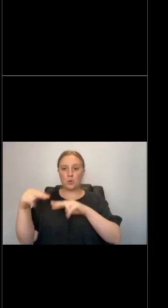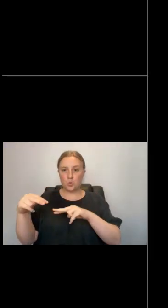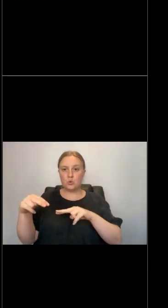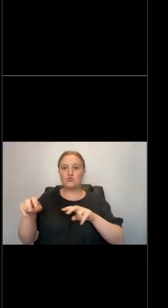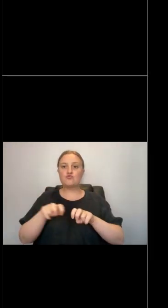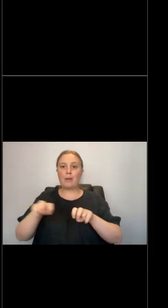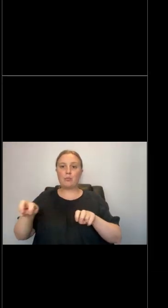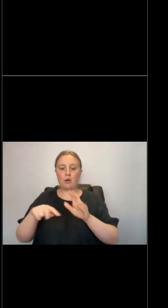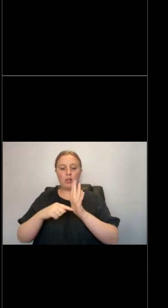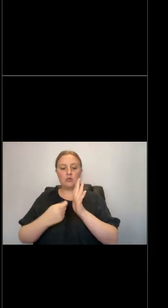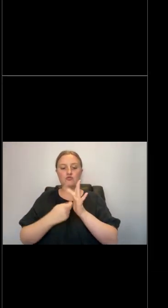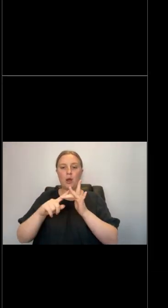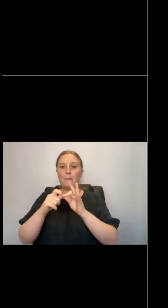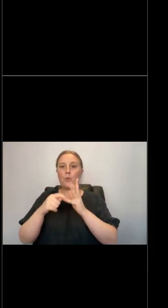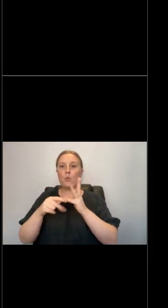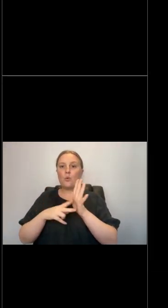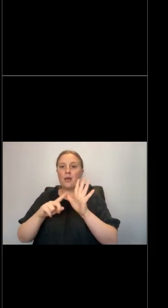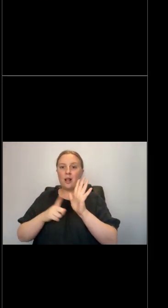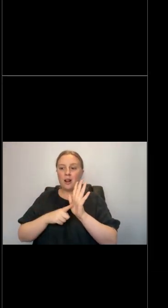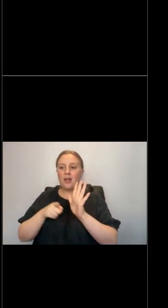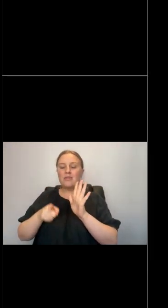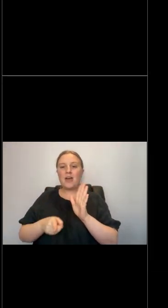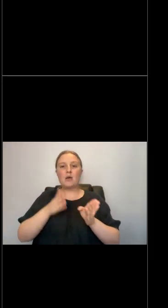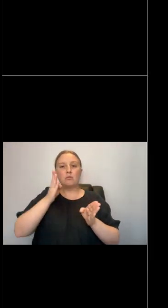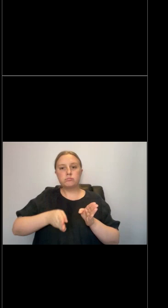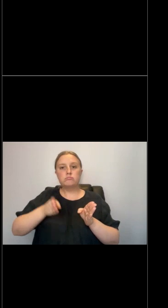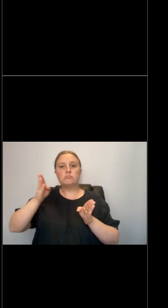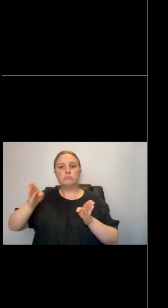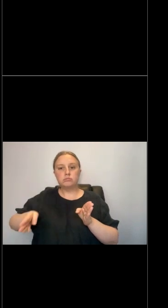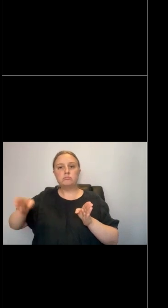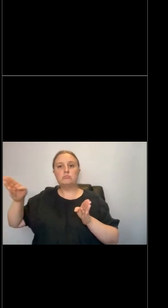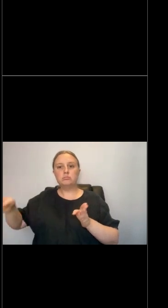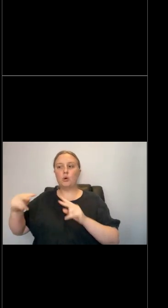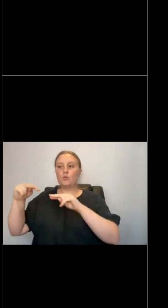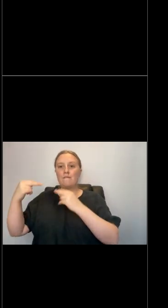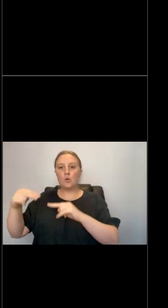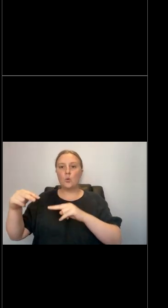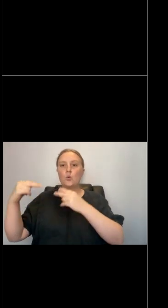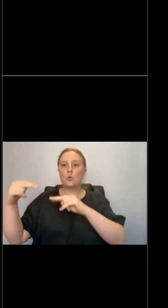or by the Mental Health Review Tribunal can then be reviewed